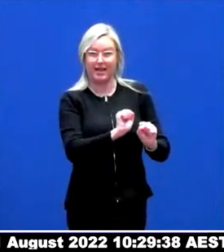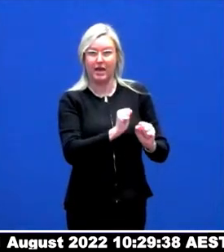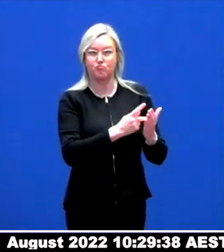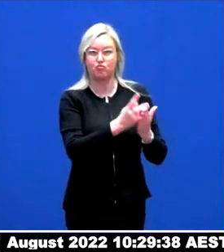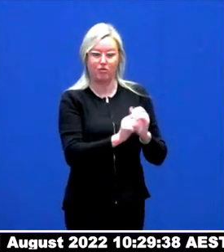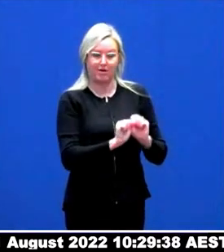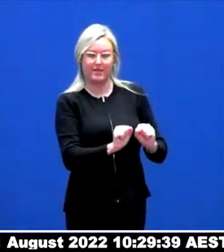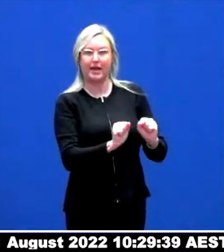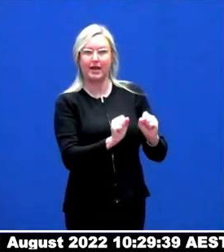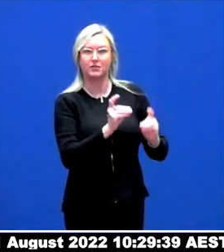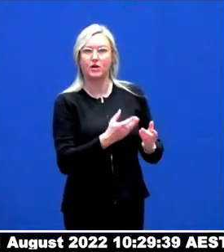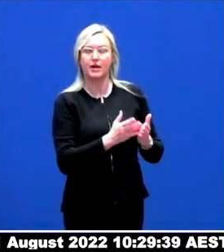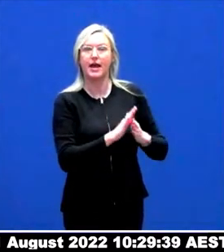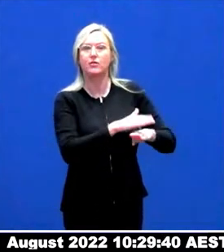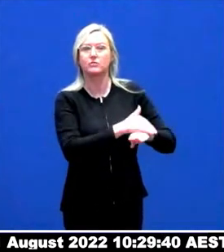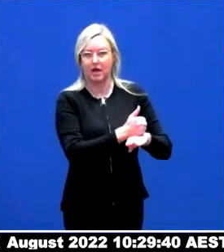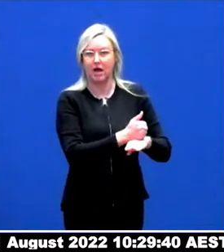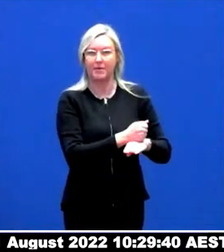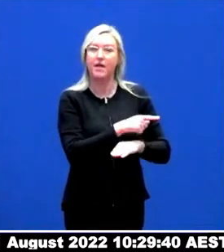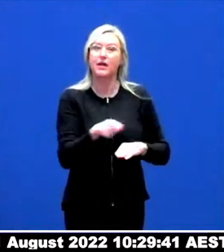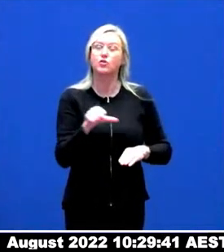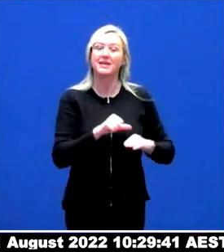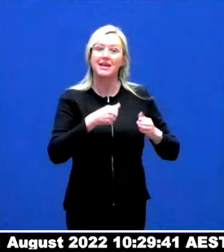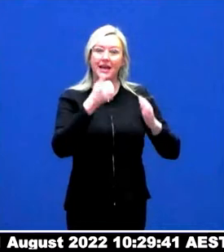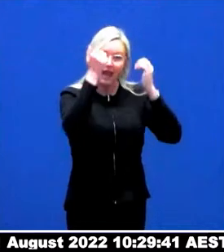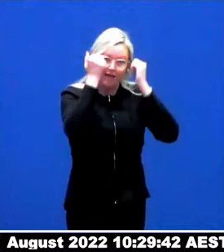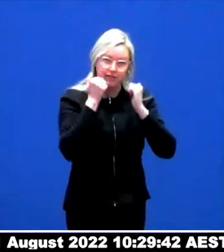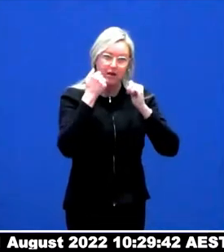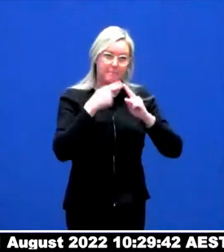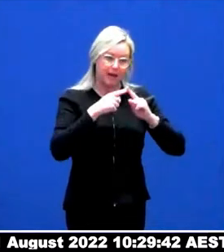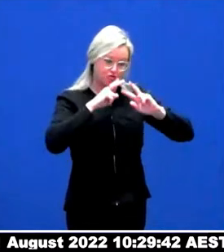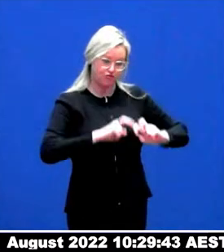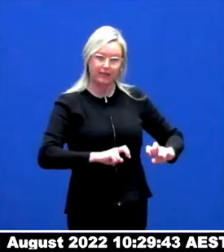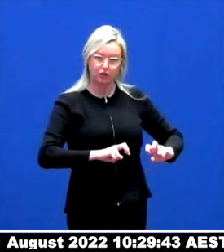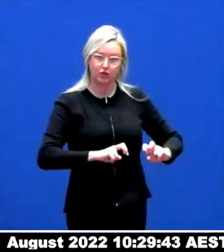evidenced and research based that shows what evidence and research was being used to